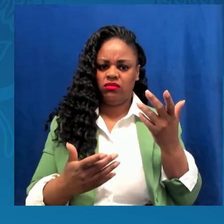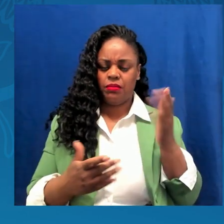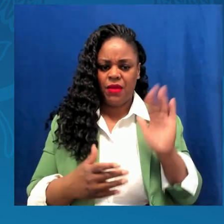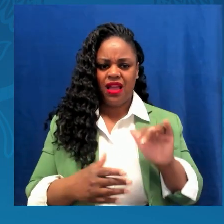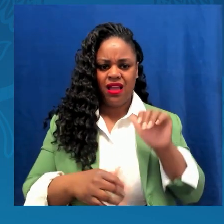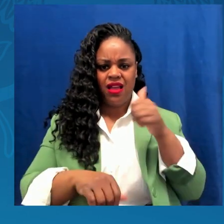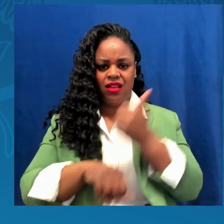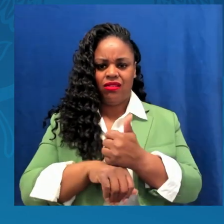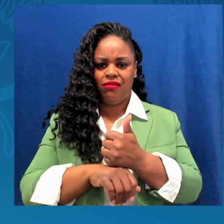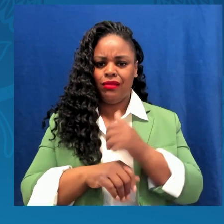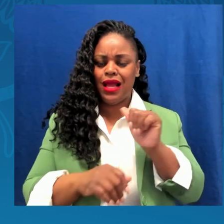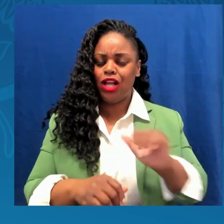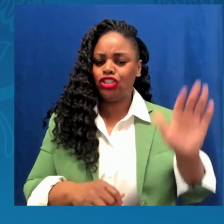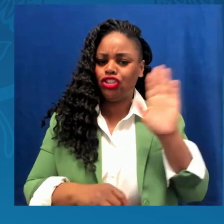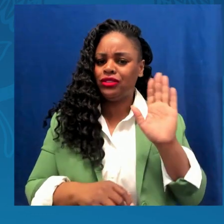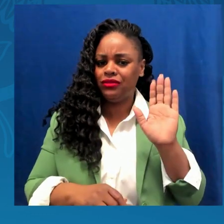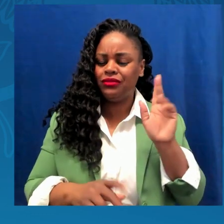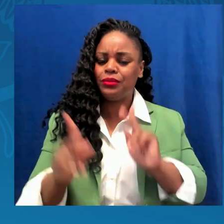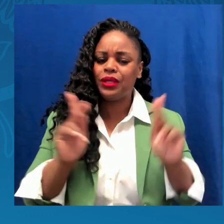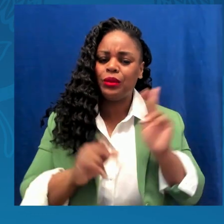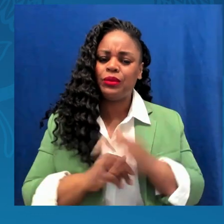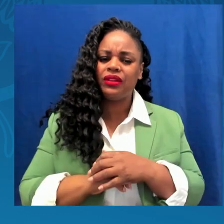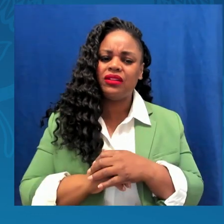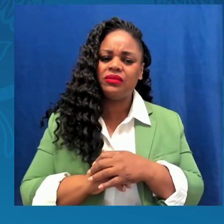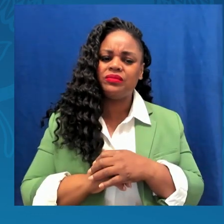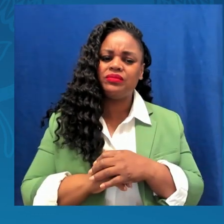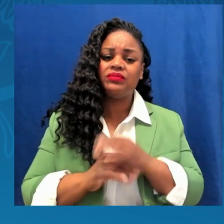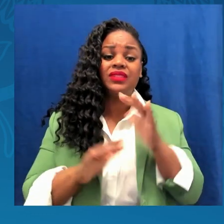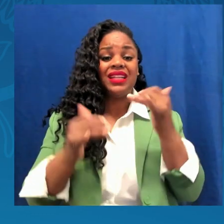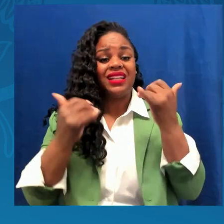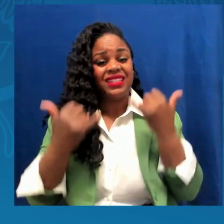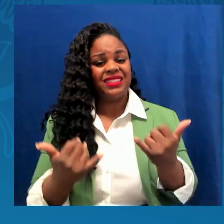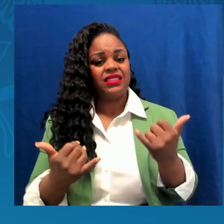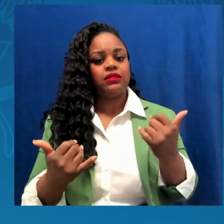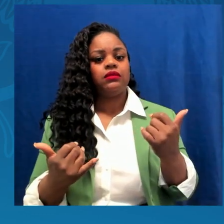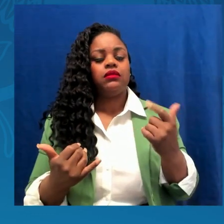These acts were acts of terror that brought terror